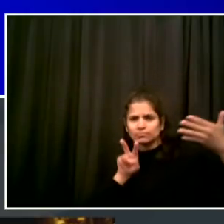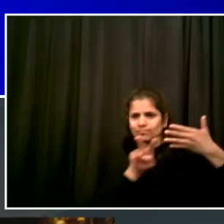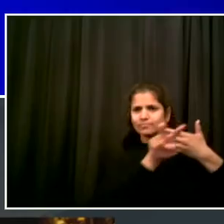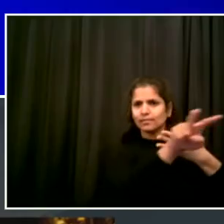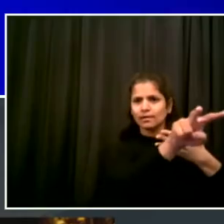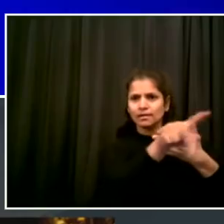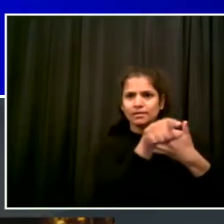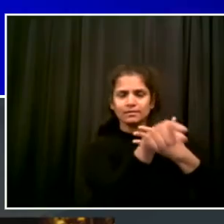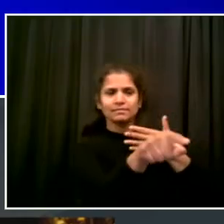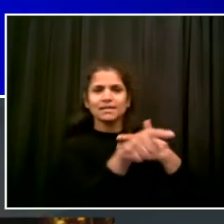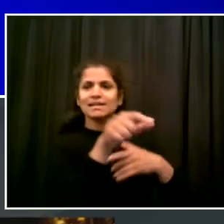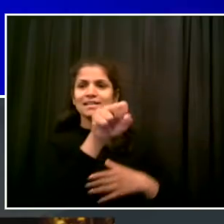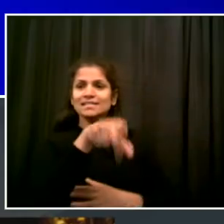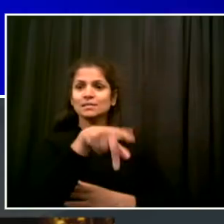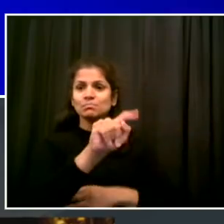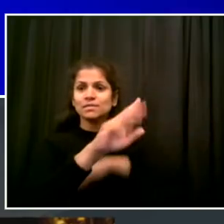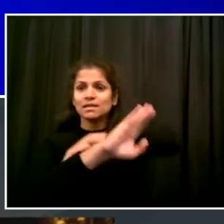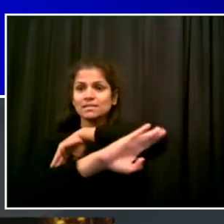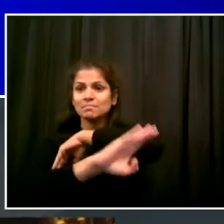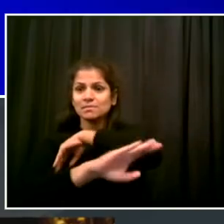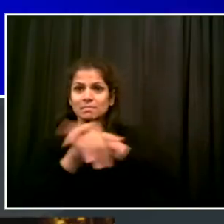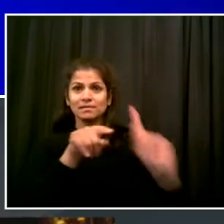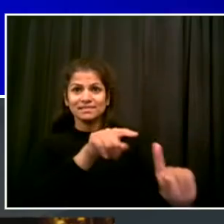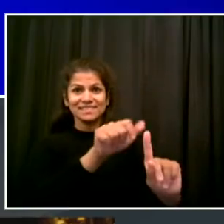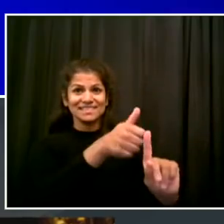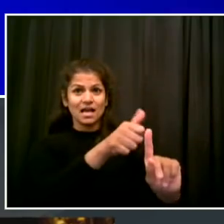EVERY OPENING IN SEPTEMBER. S THIICLNUESD A LOT OF KEY STAKEHOLDERS IN OUR PUBLIC NEWS